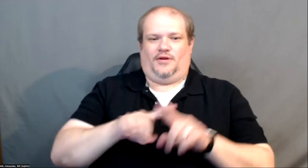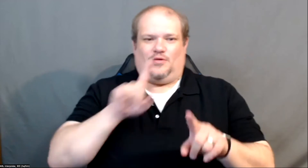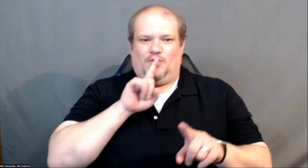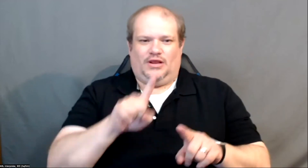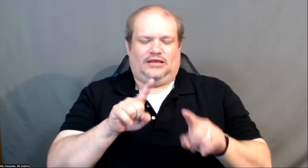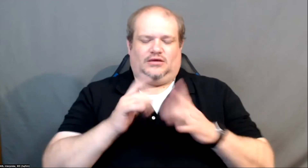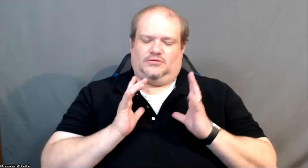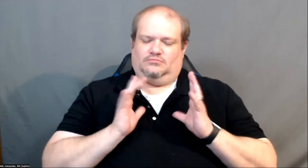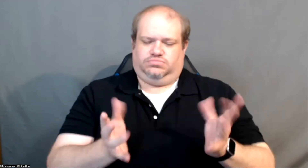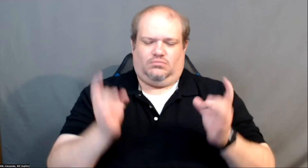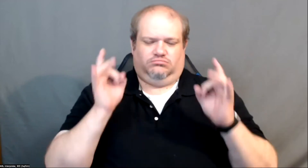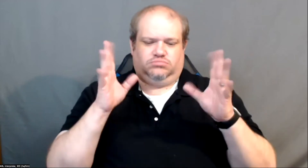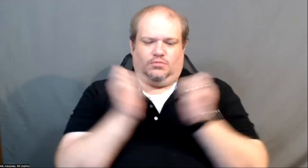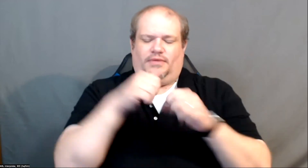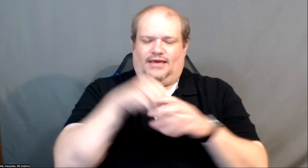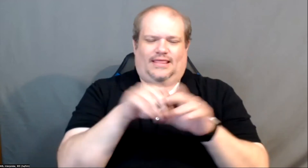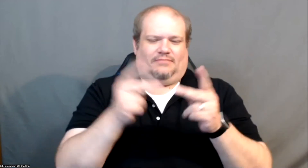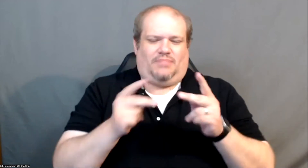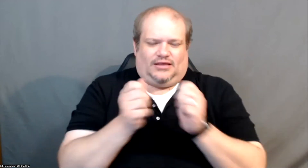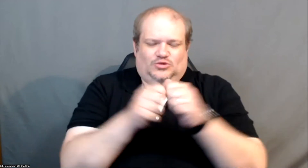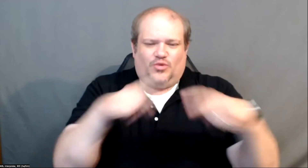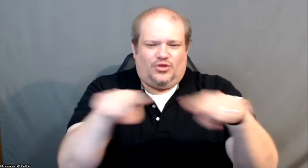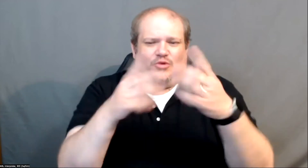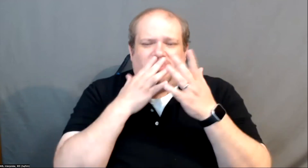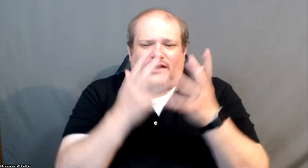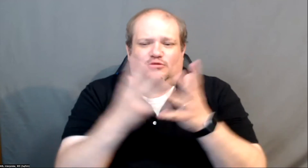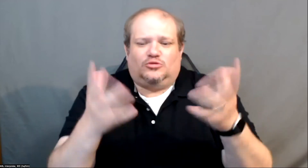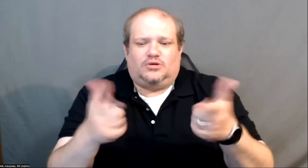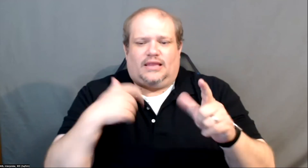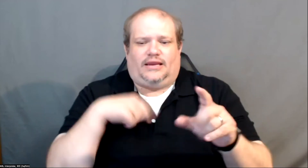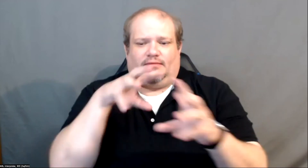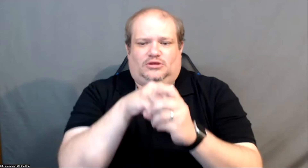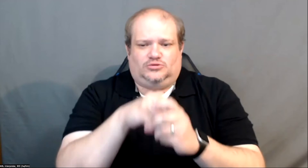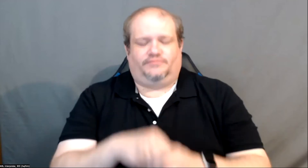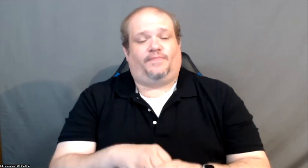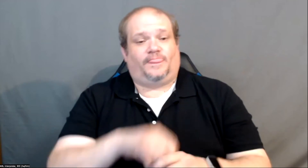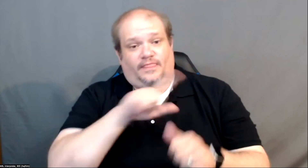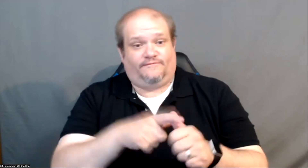this space with y'all. So thank you very much for having me. This first poem that I'm going to read